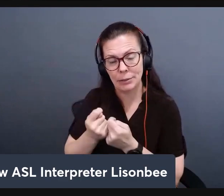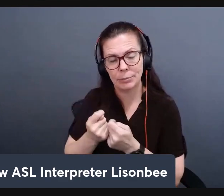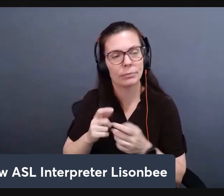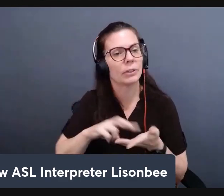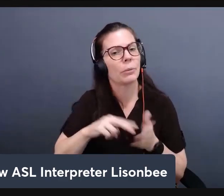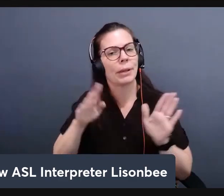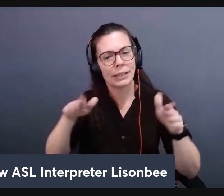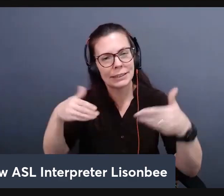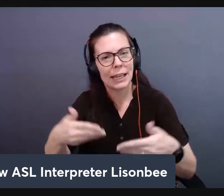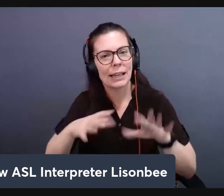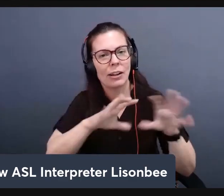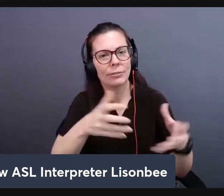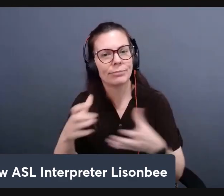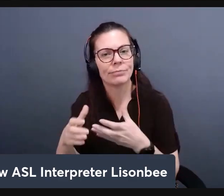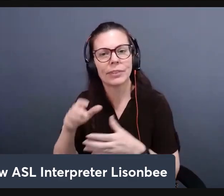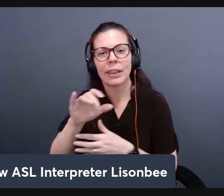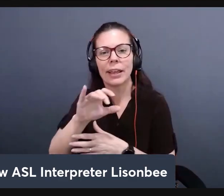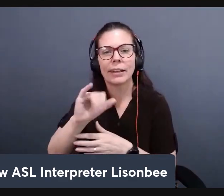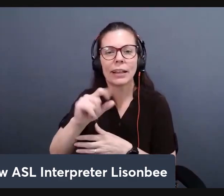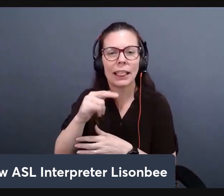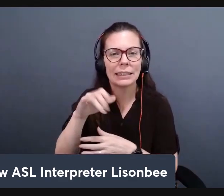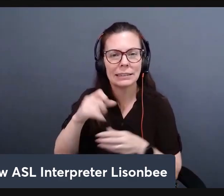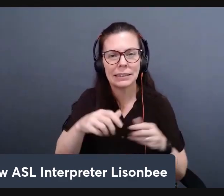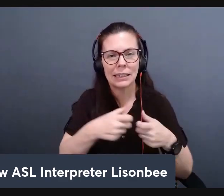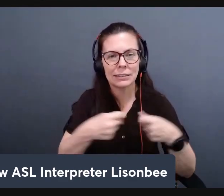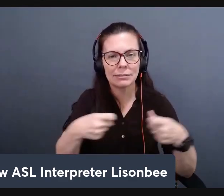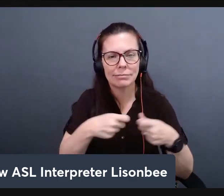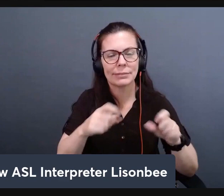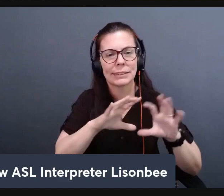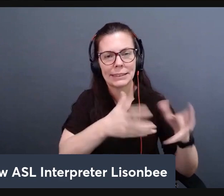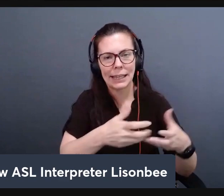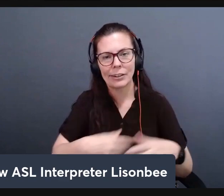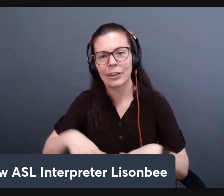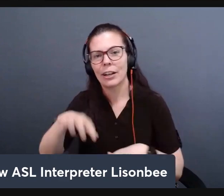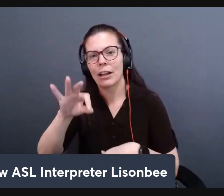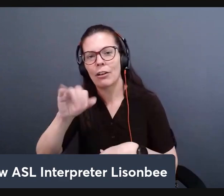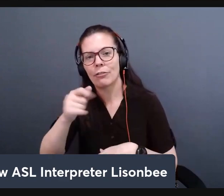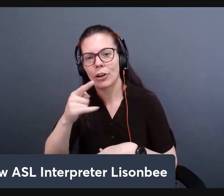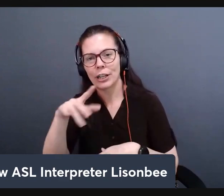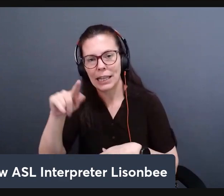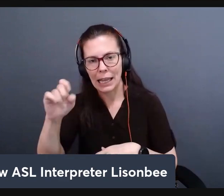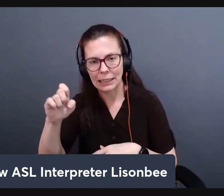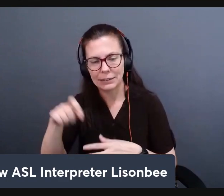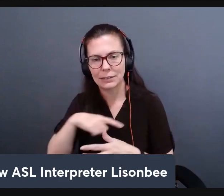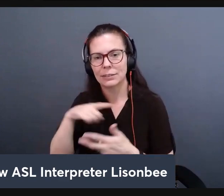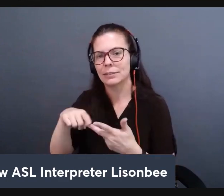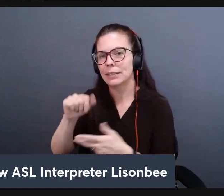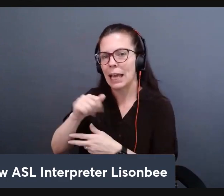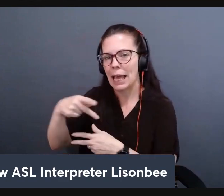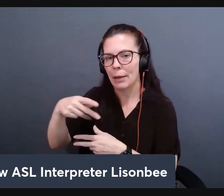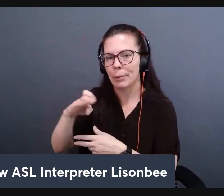like Amazon Elastic Container Service, AWS Fargate, AWS App Runner, and really all of the ways